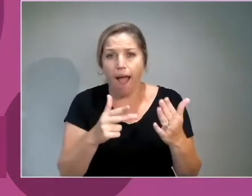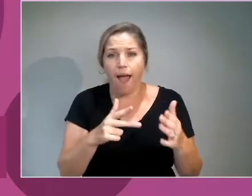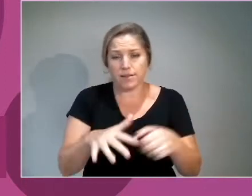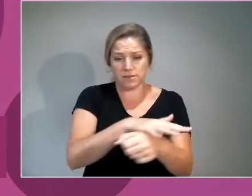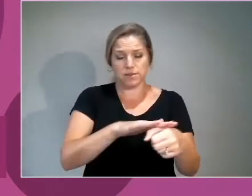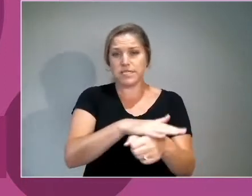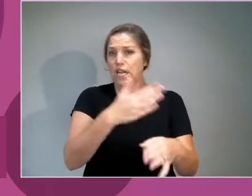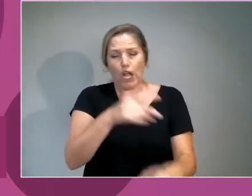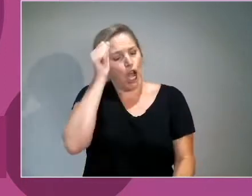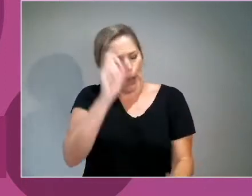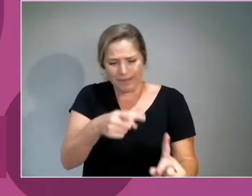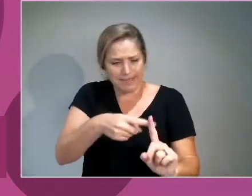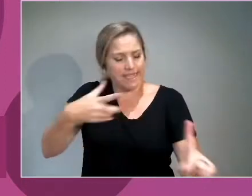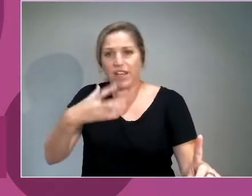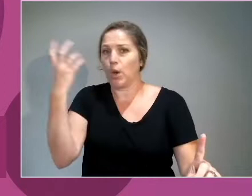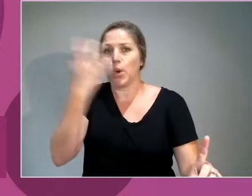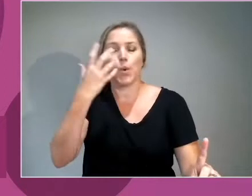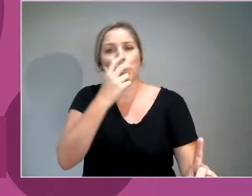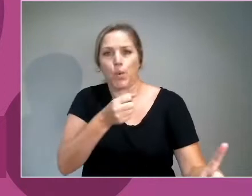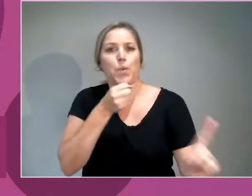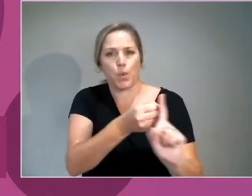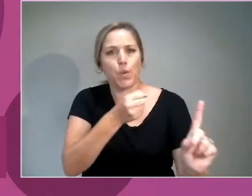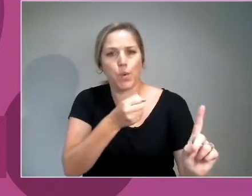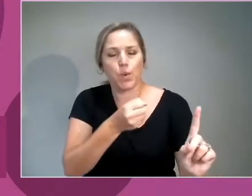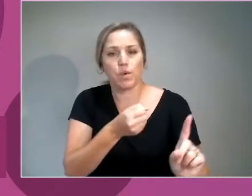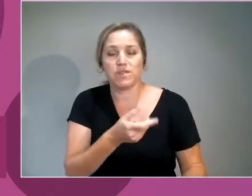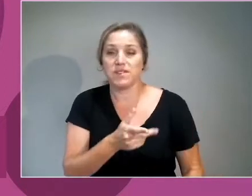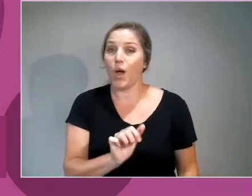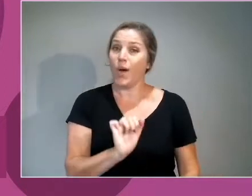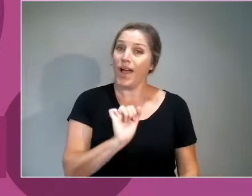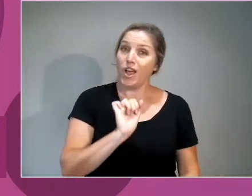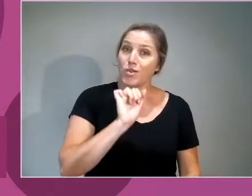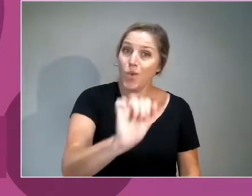impacts on various industries and sectors. You are the voice for that. We need to make sure